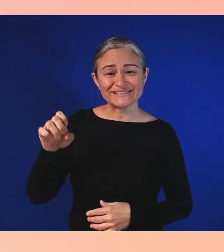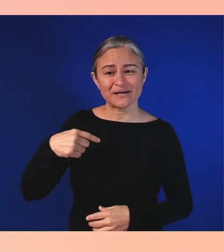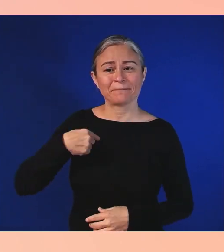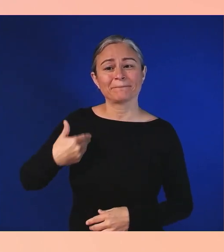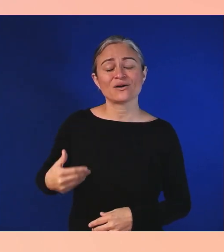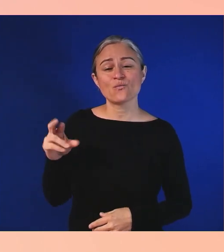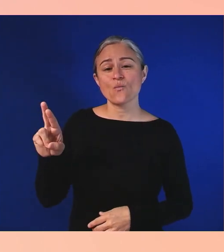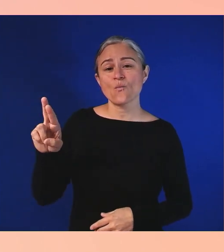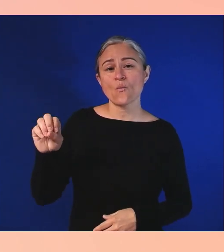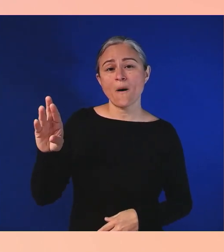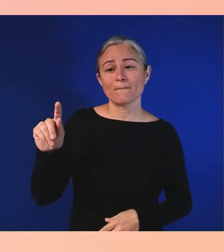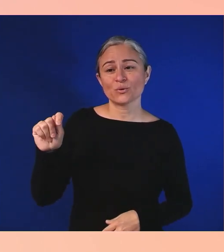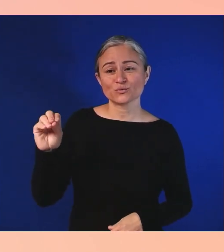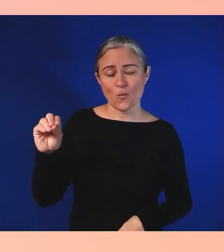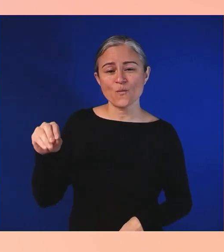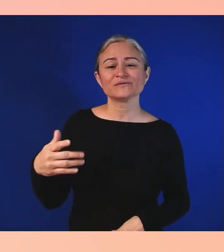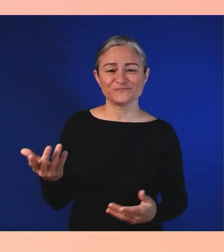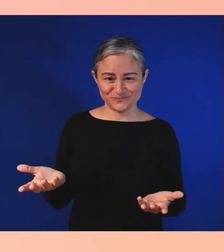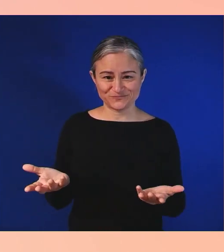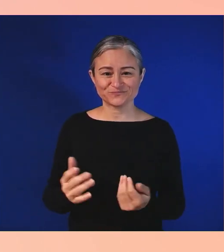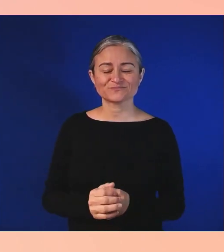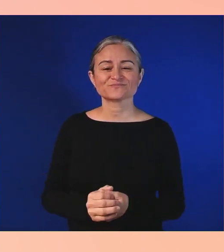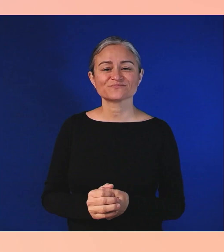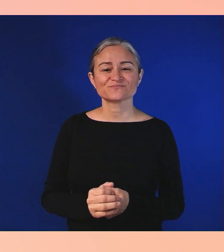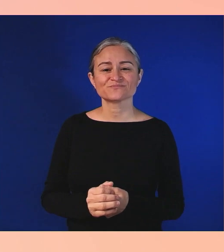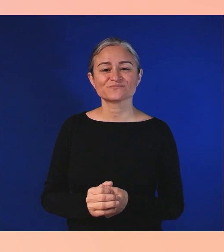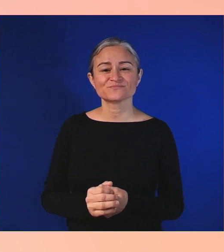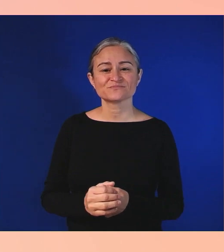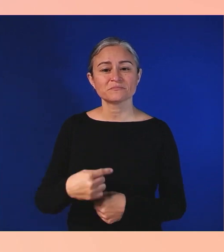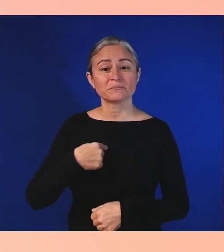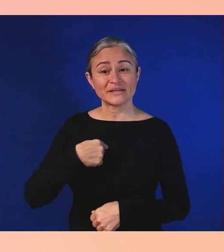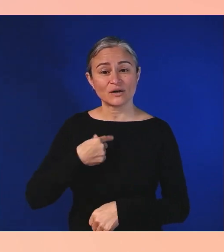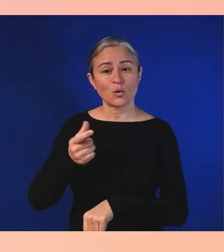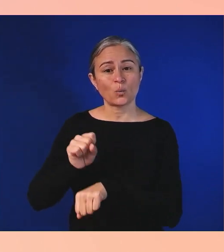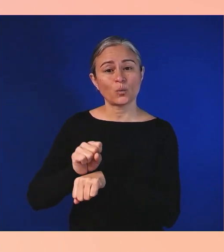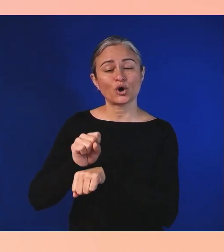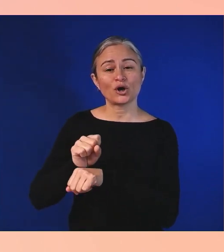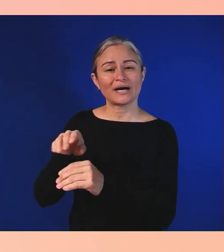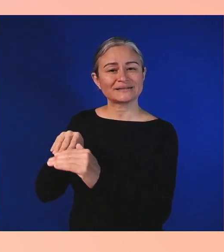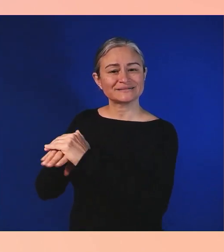been working in accessibility at Microsoft for a little over a year now.